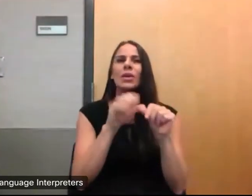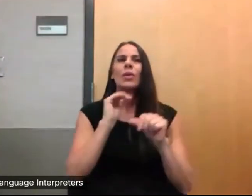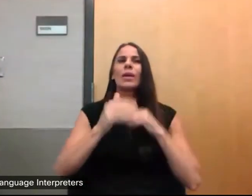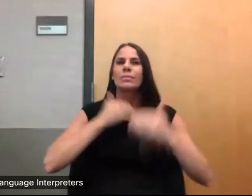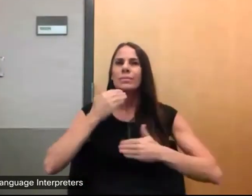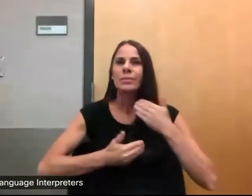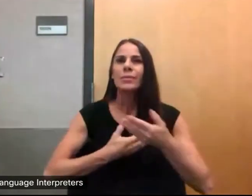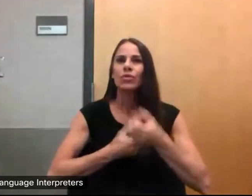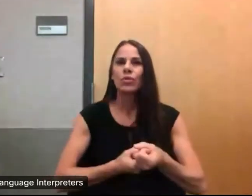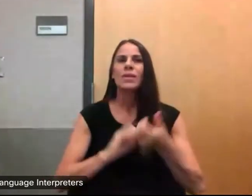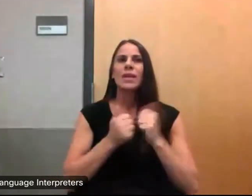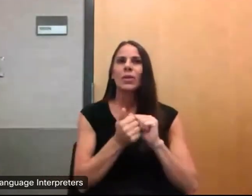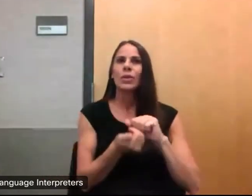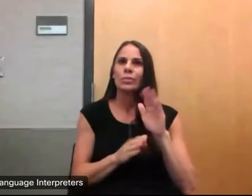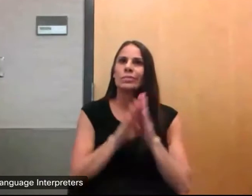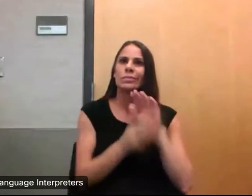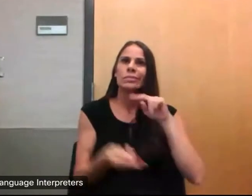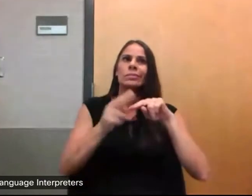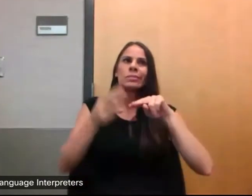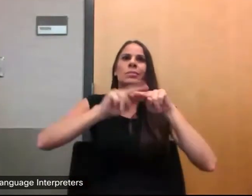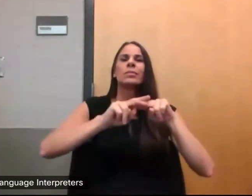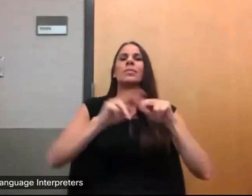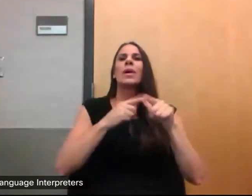to continue to build on that trust and leverage it to improve public health in the longterm?